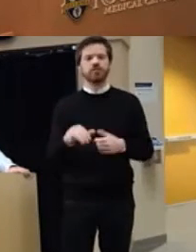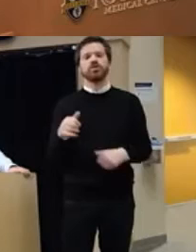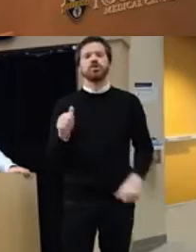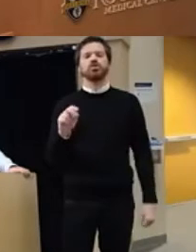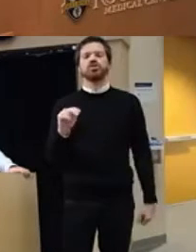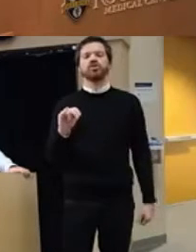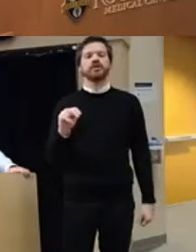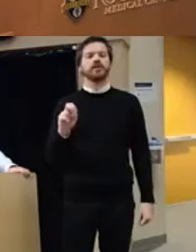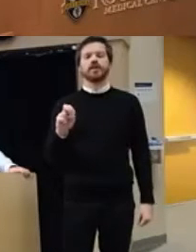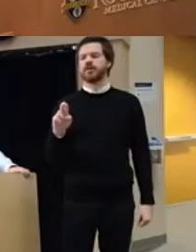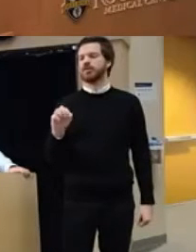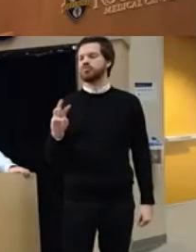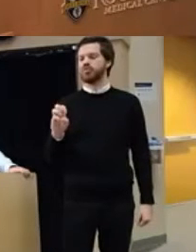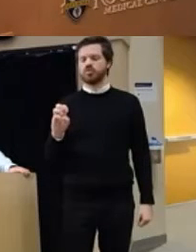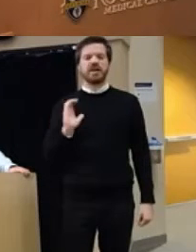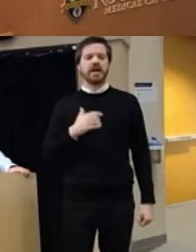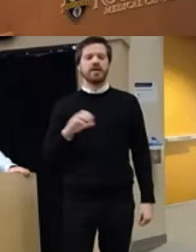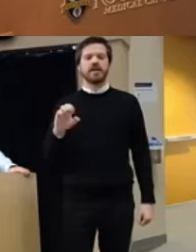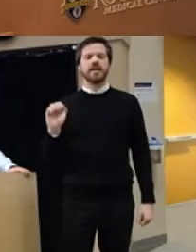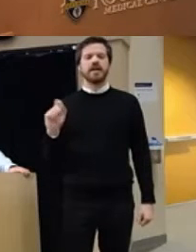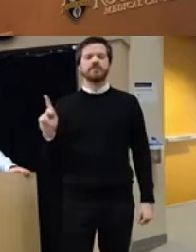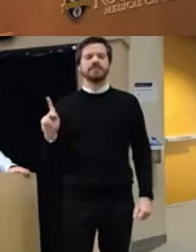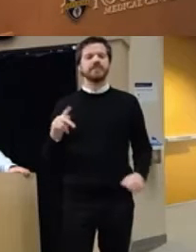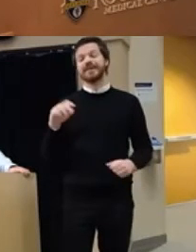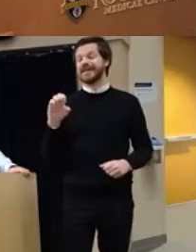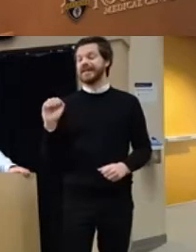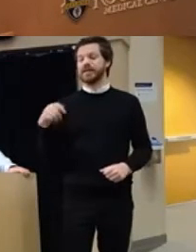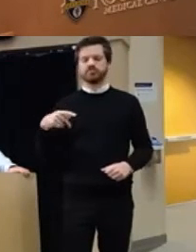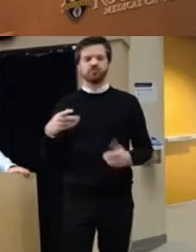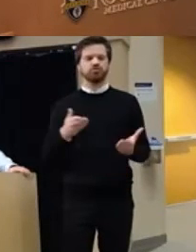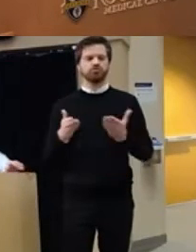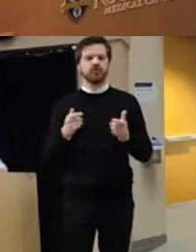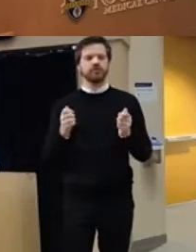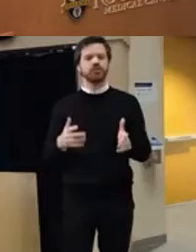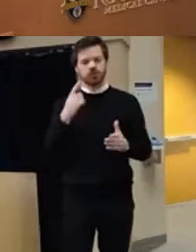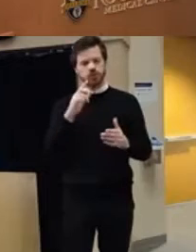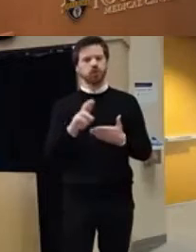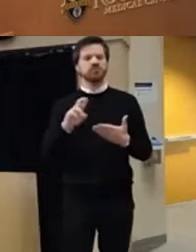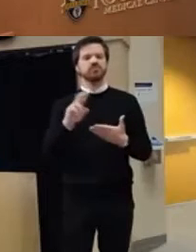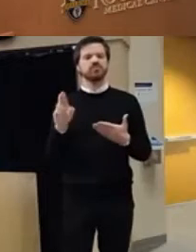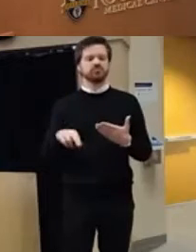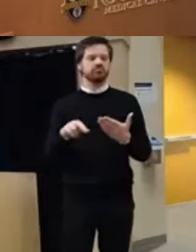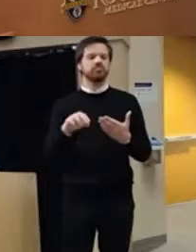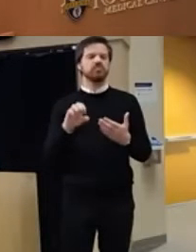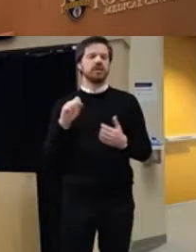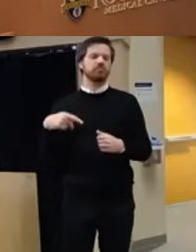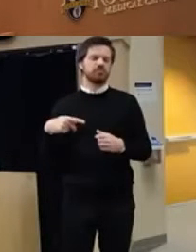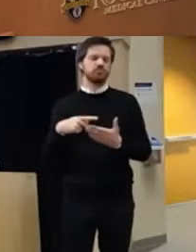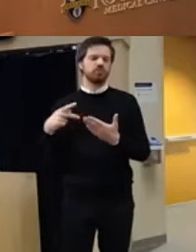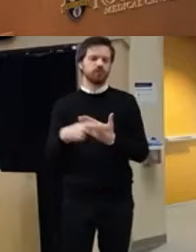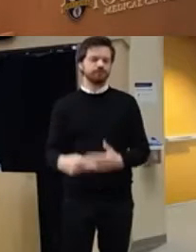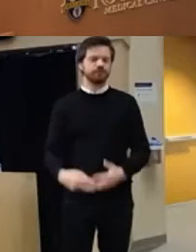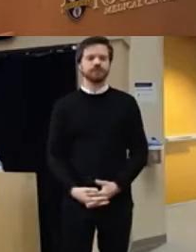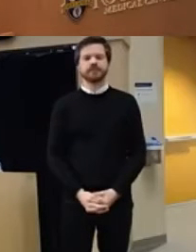Janine is the uh EAP services manager for the UR medicine employee assistance program EAP uh